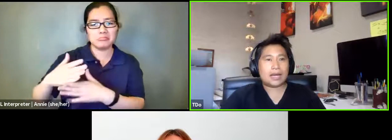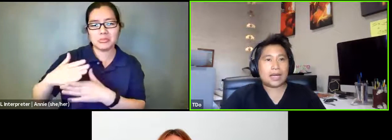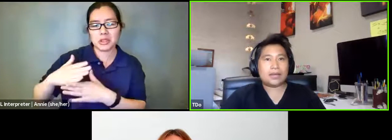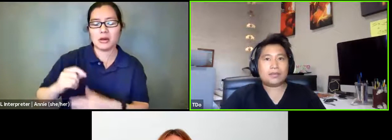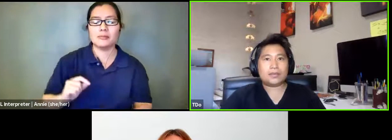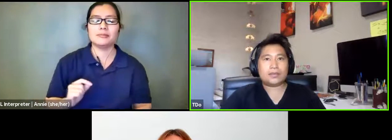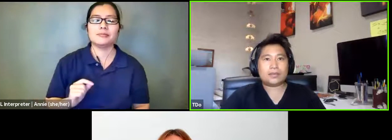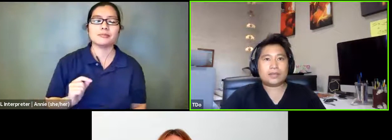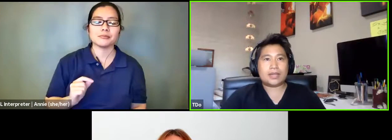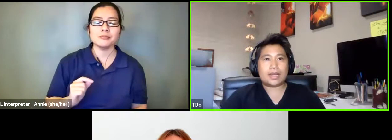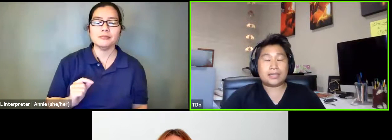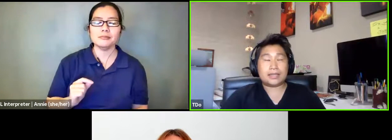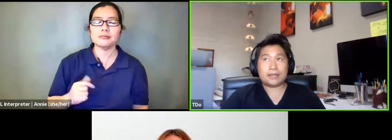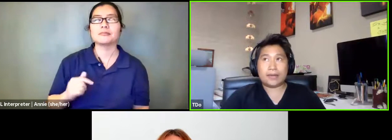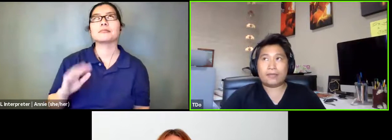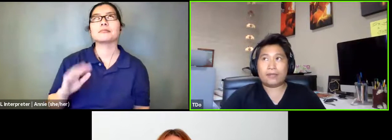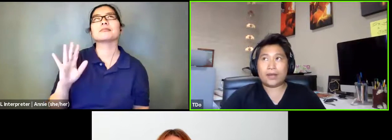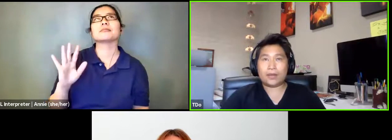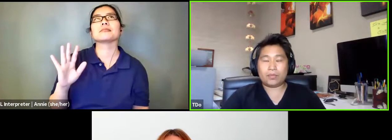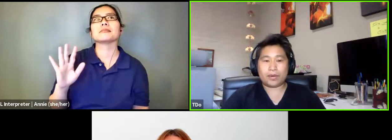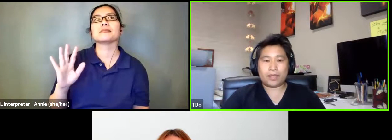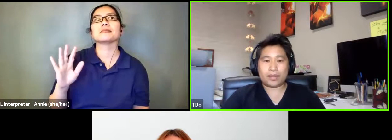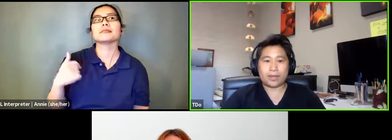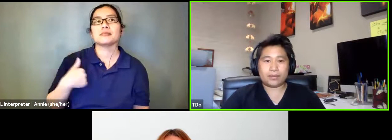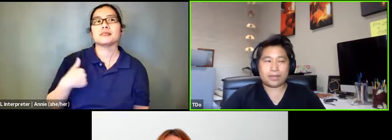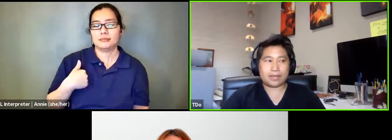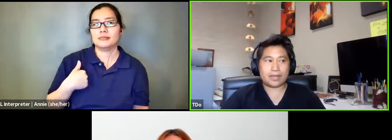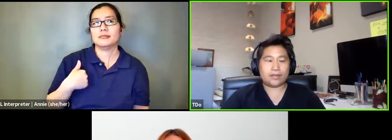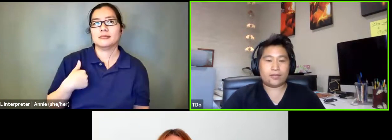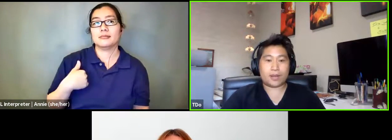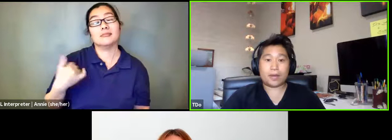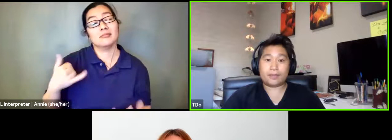I was and I still am very worried about the safety of my mom